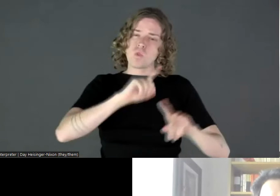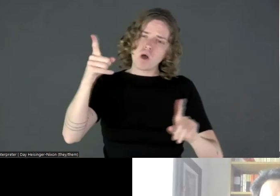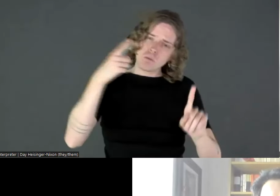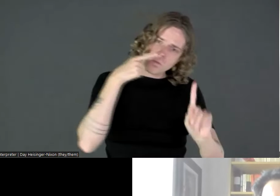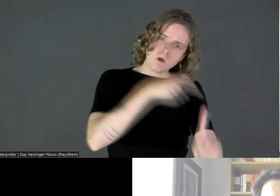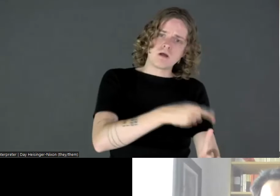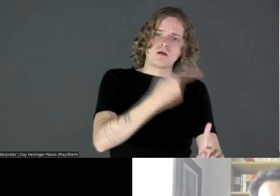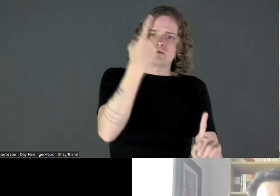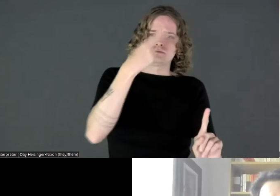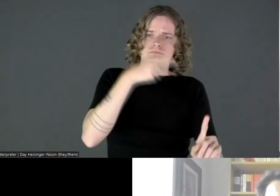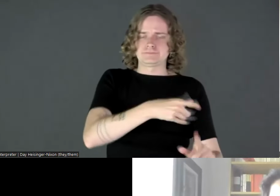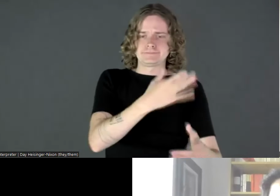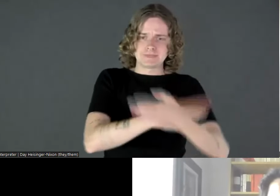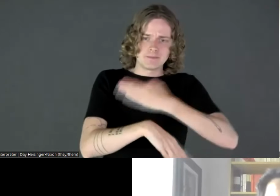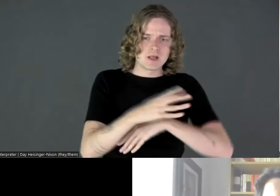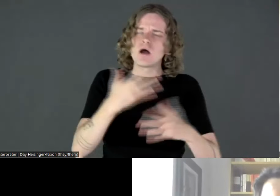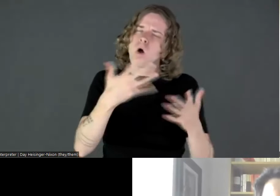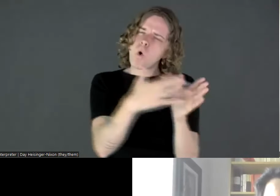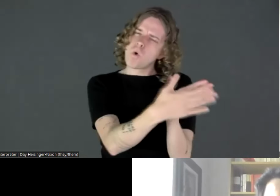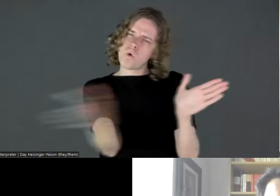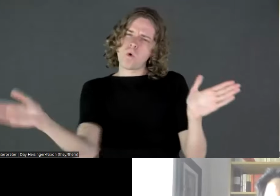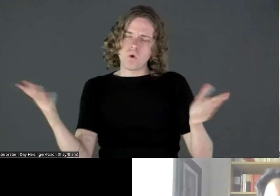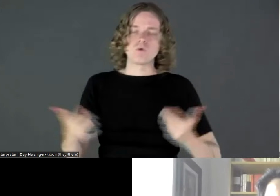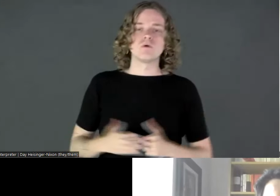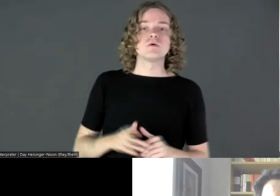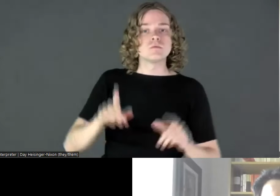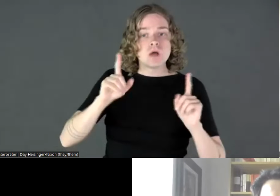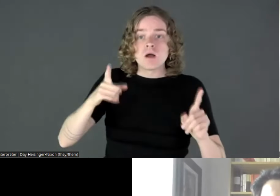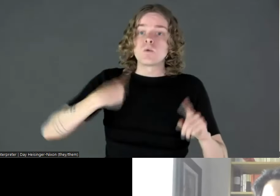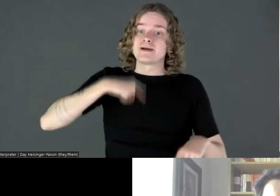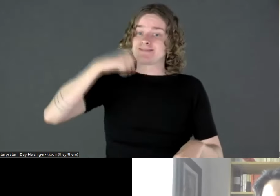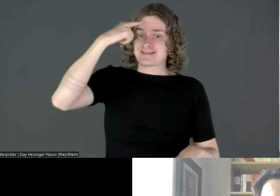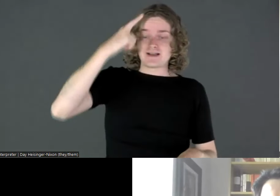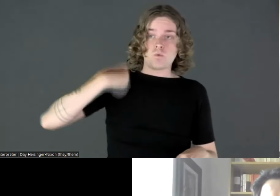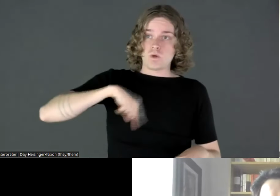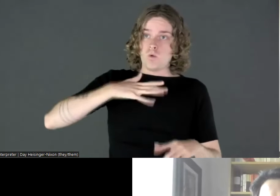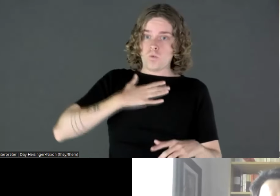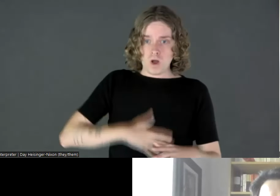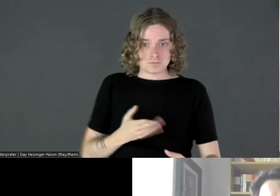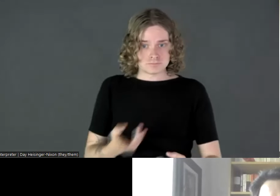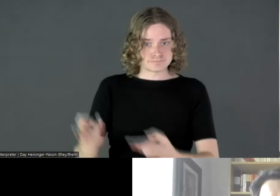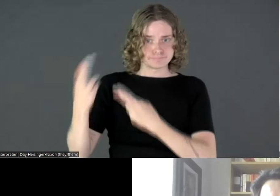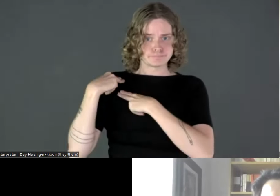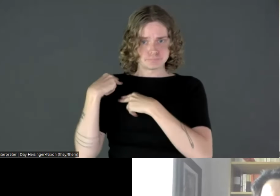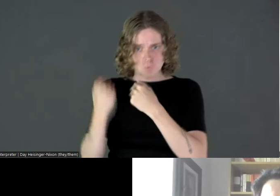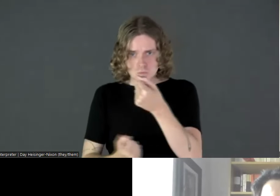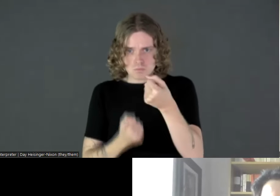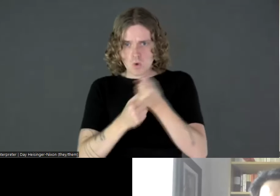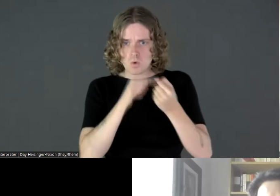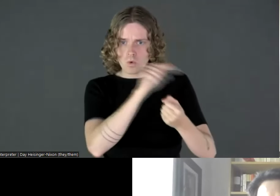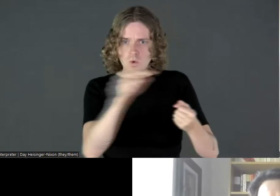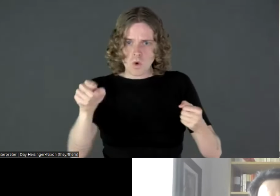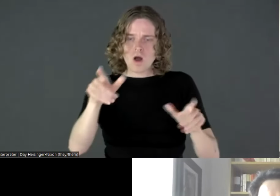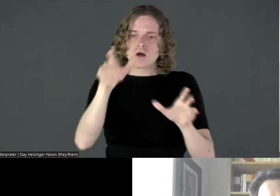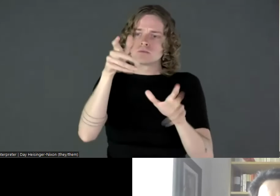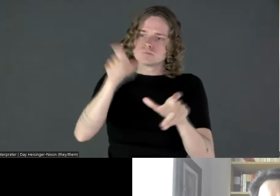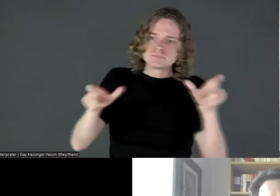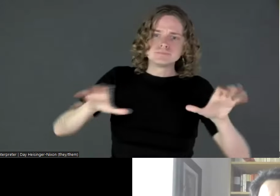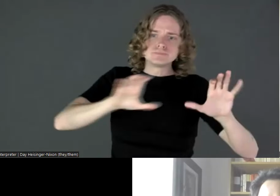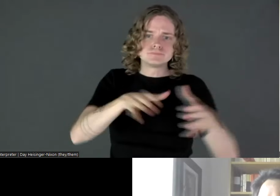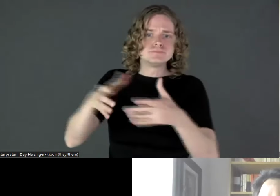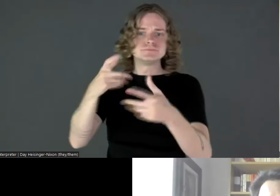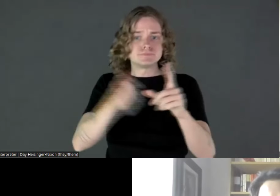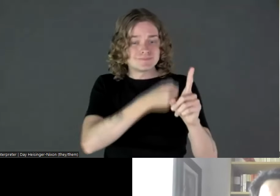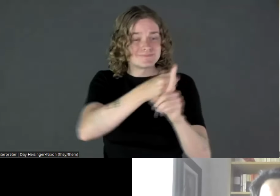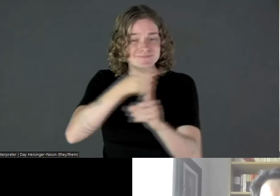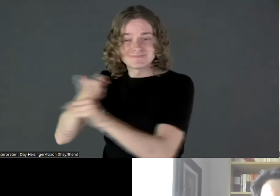accountability to affected populations. We know there are groups we cannot leave behind. For the